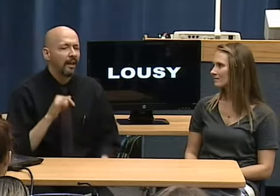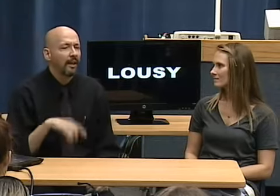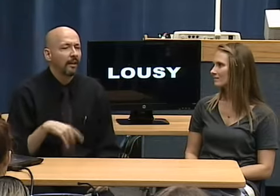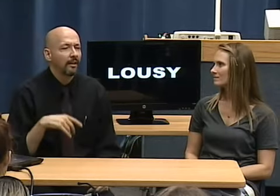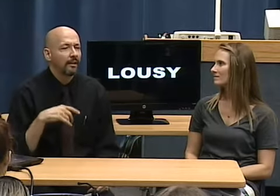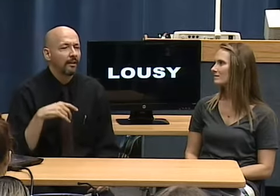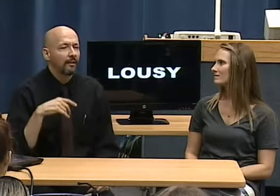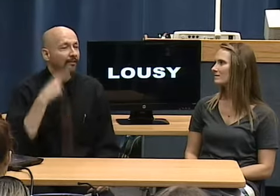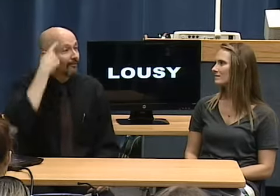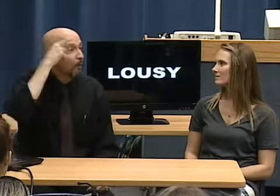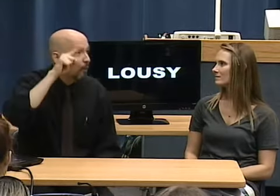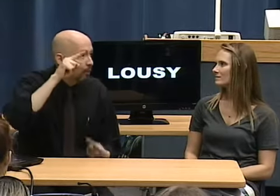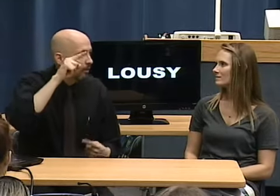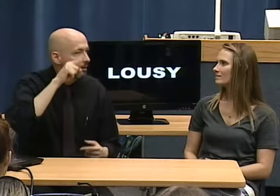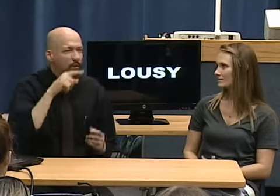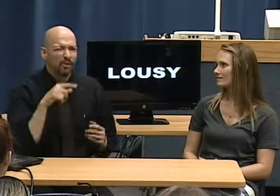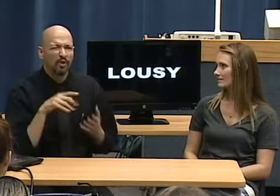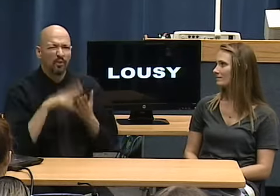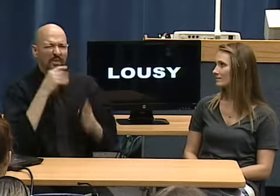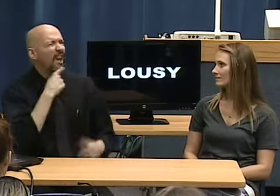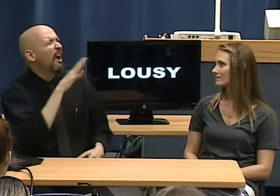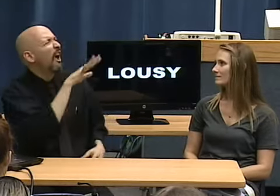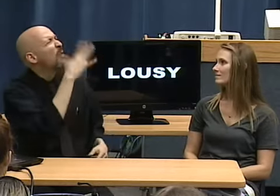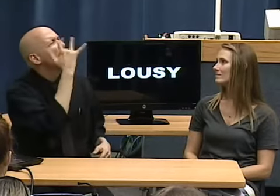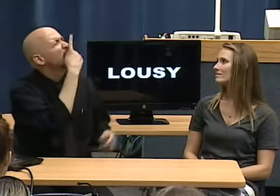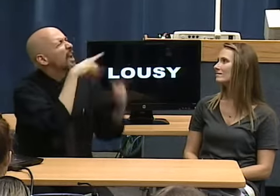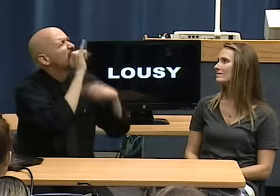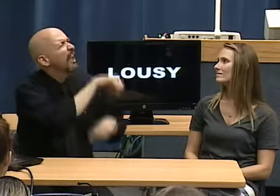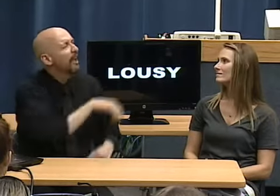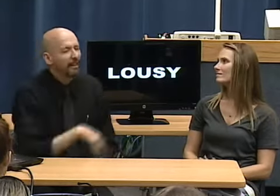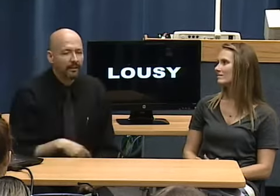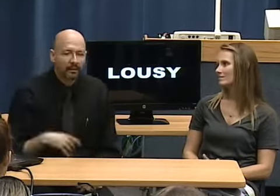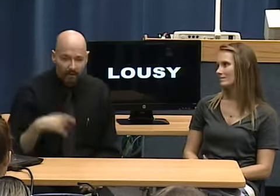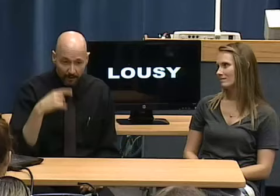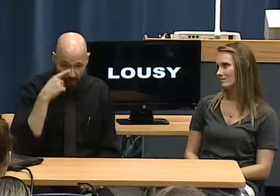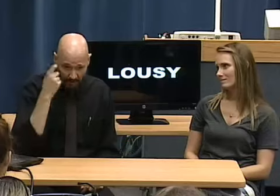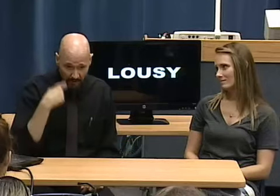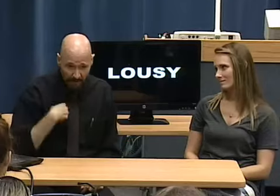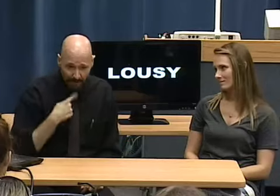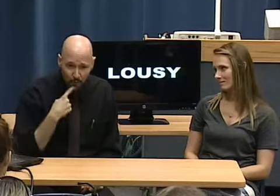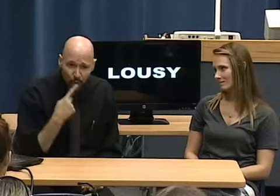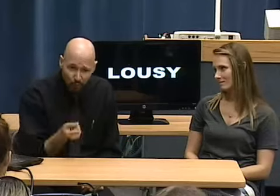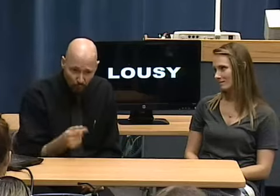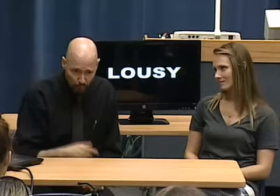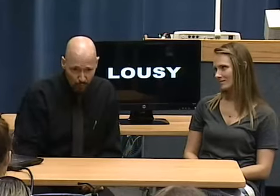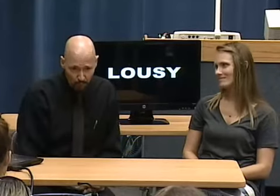And then I sign "for." The students say, "Hey! Why is it signed like that?" And I say, "Because I said so."